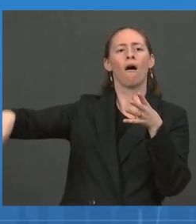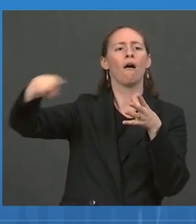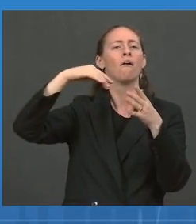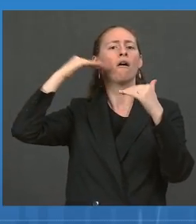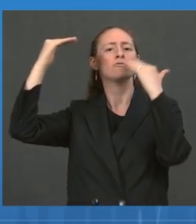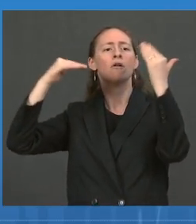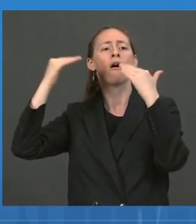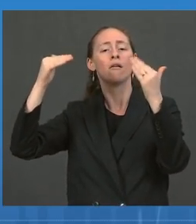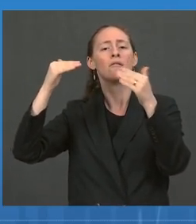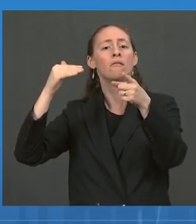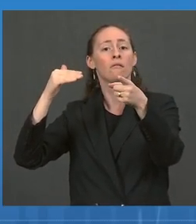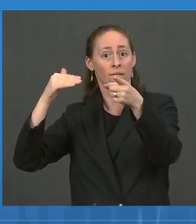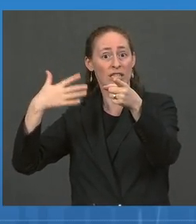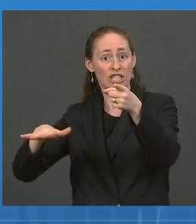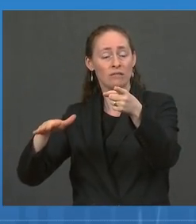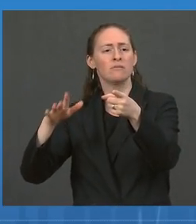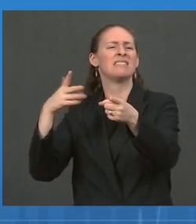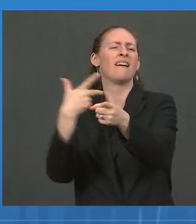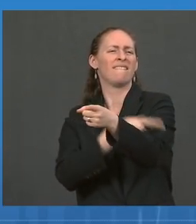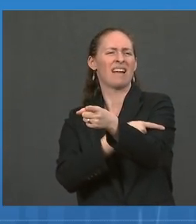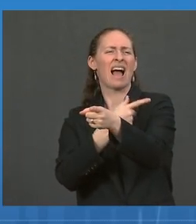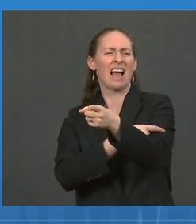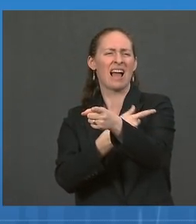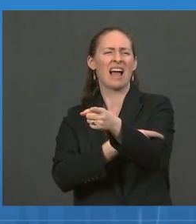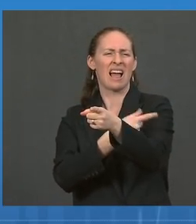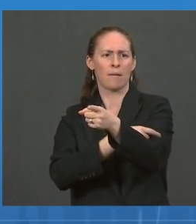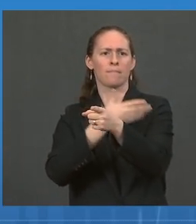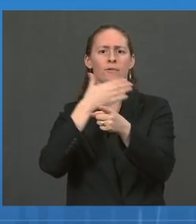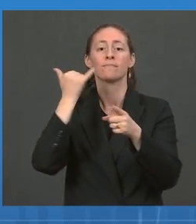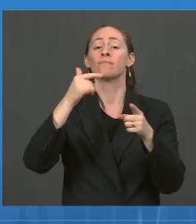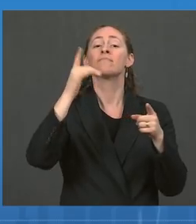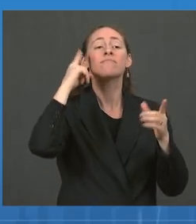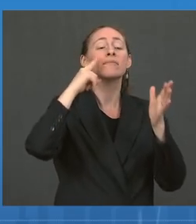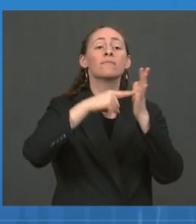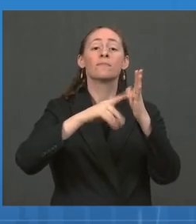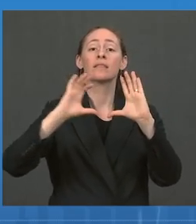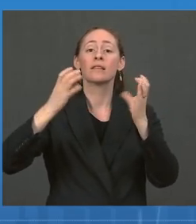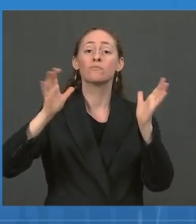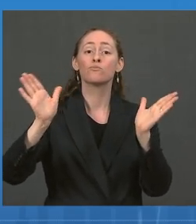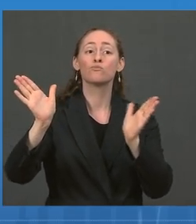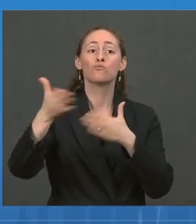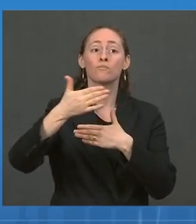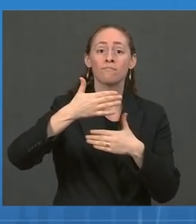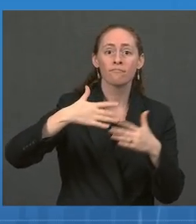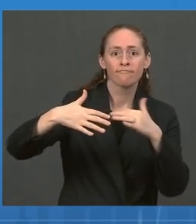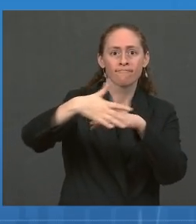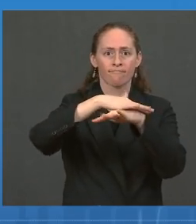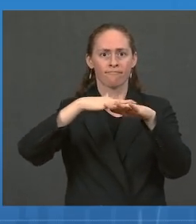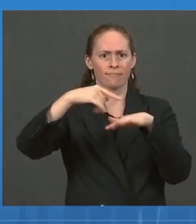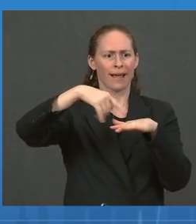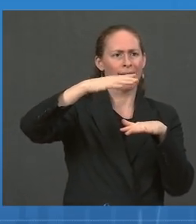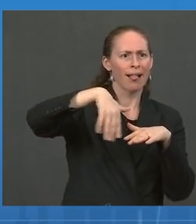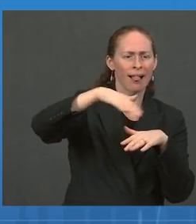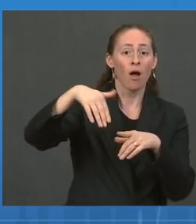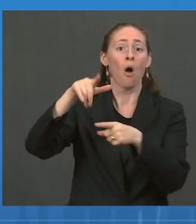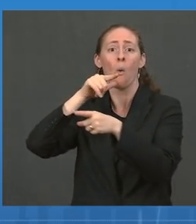It would be great to have everybody who is eligible to be vaccinated to get vaccinated to better protect the people who are around them.